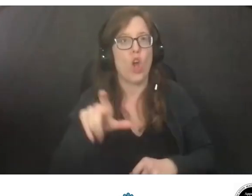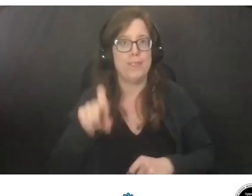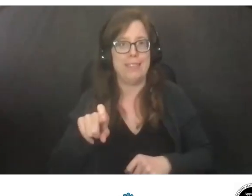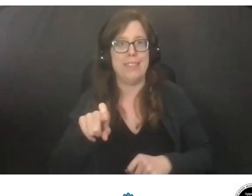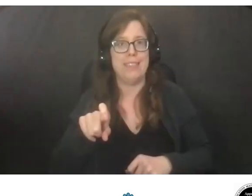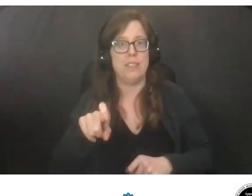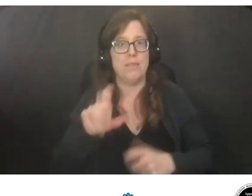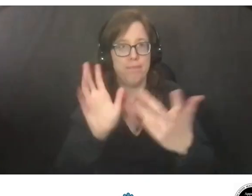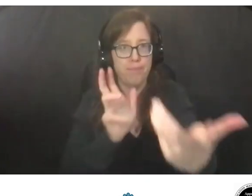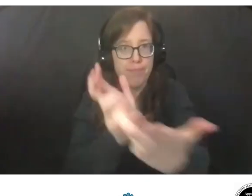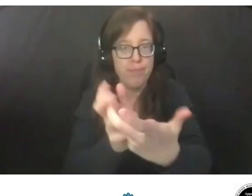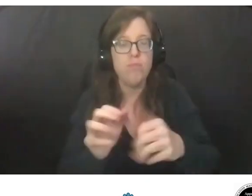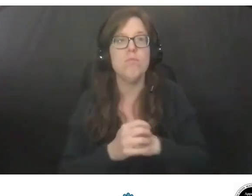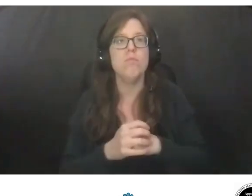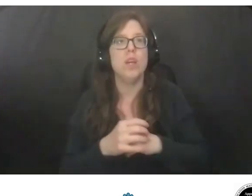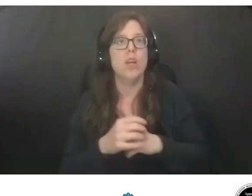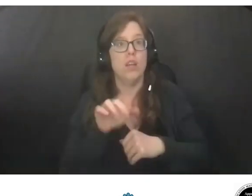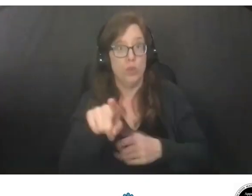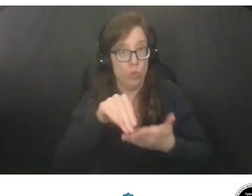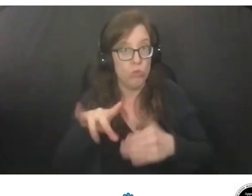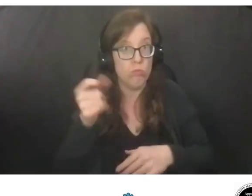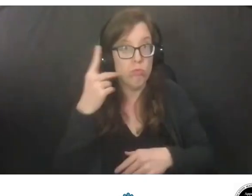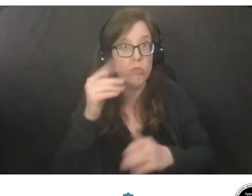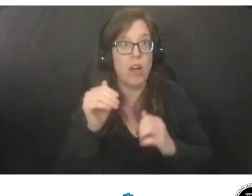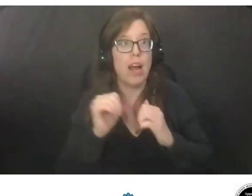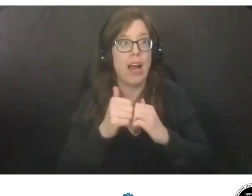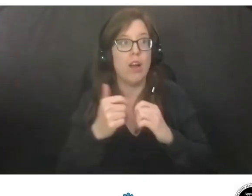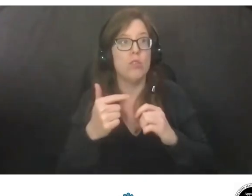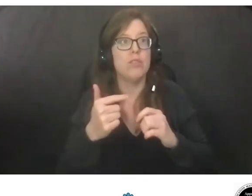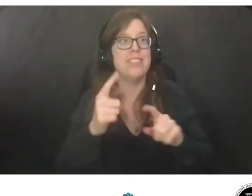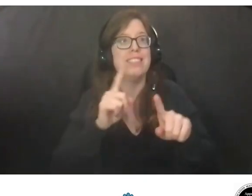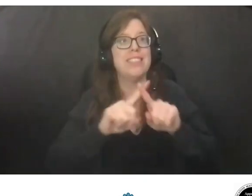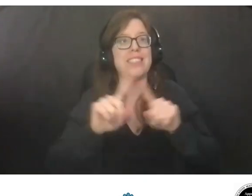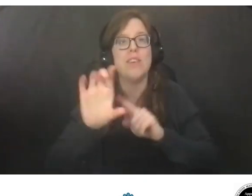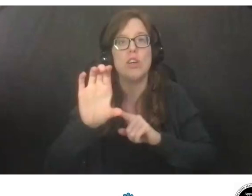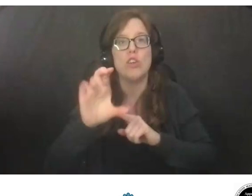Does the student understand the proper use of additional channels that are programmed in the